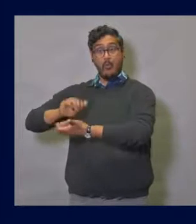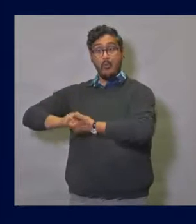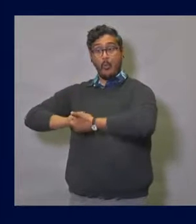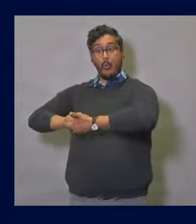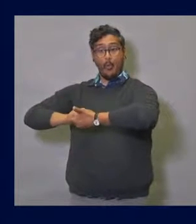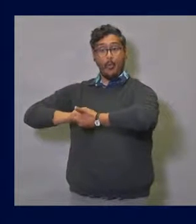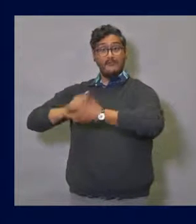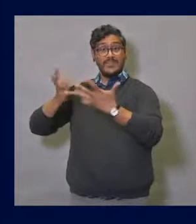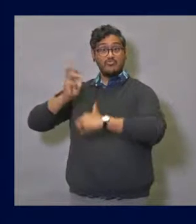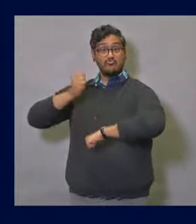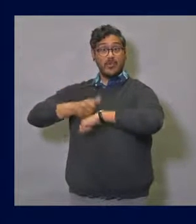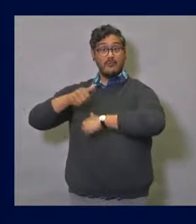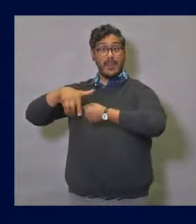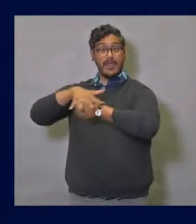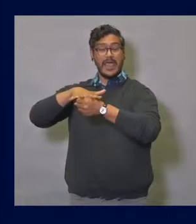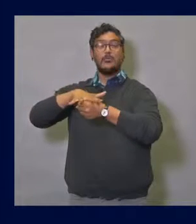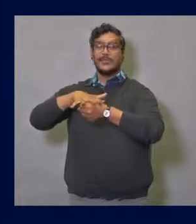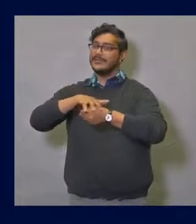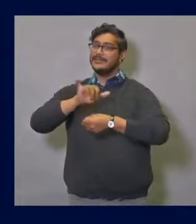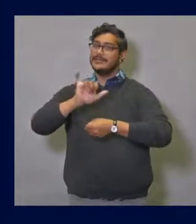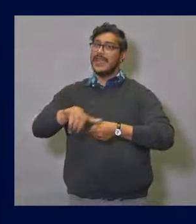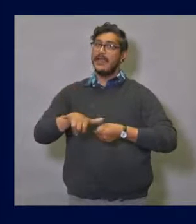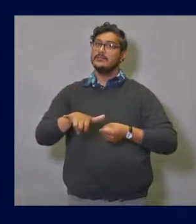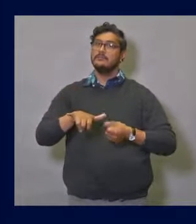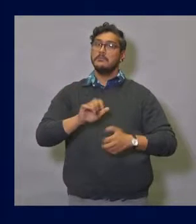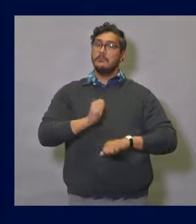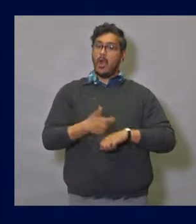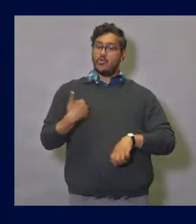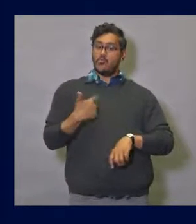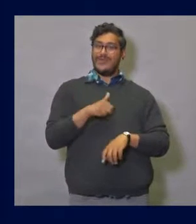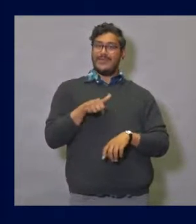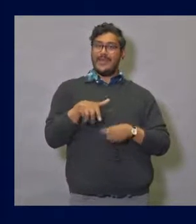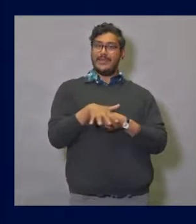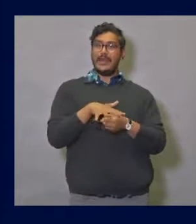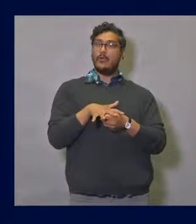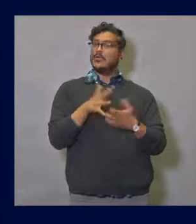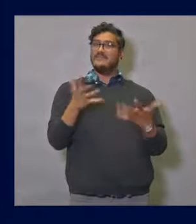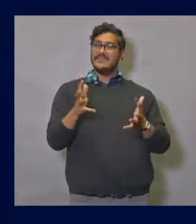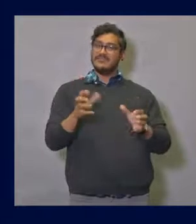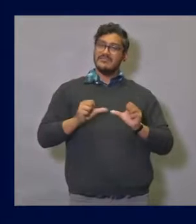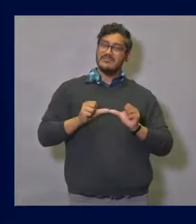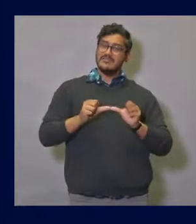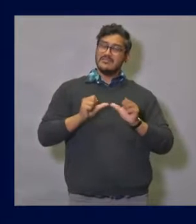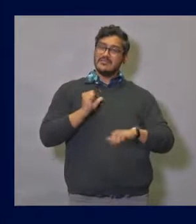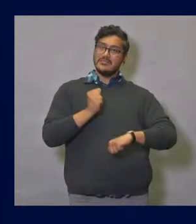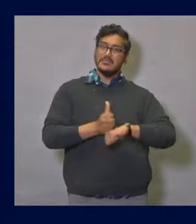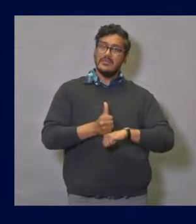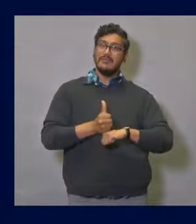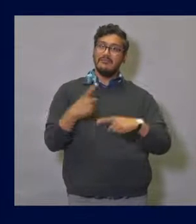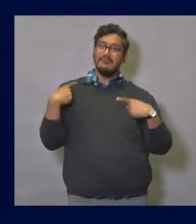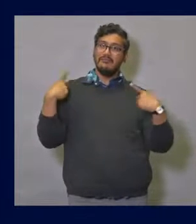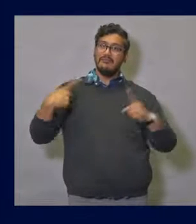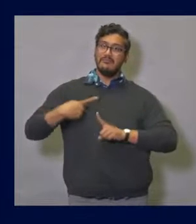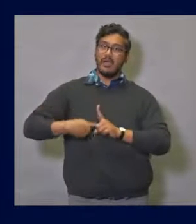ESTE ACUERDO ASEGURA QUE LA EXTENSA RED QUE SE HA CREADO EN